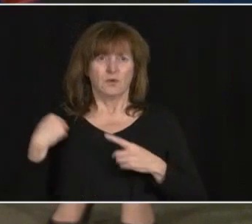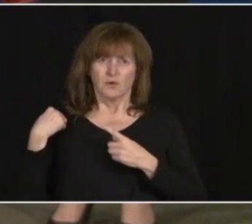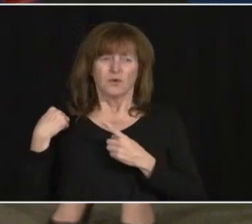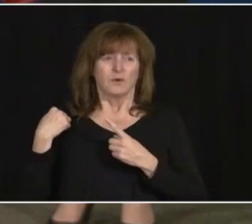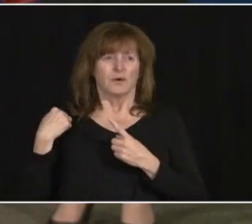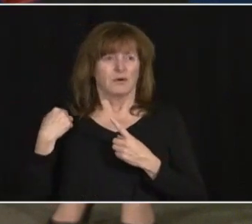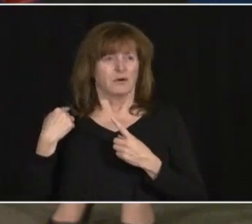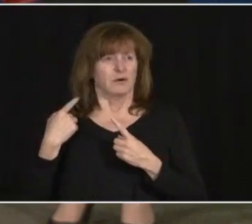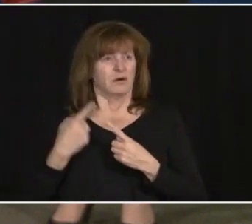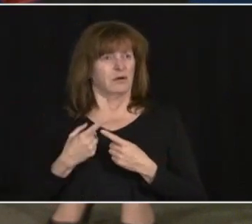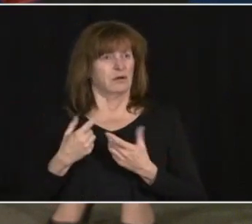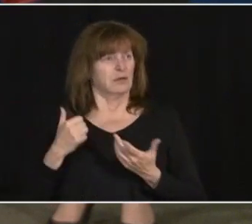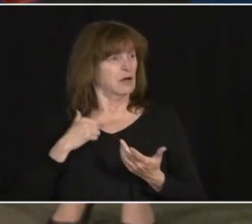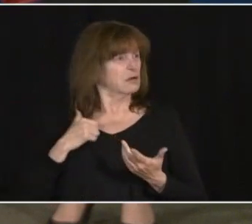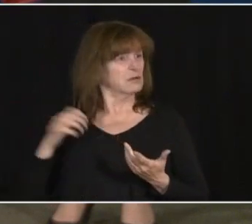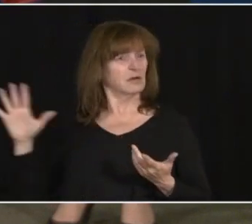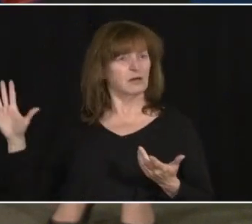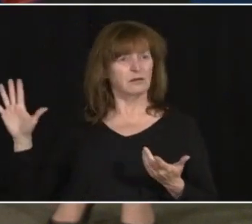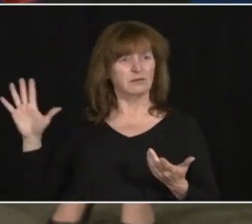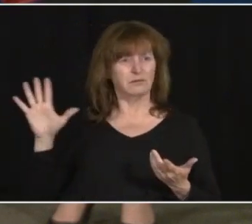But in these difficult times